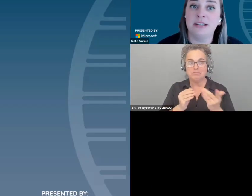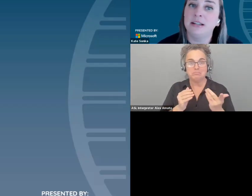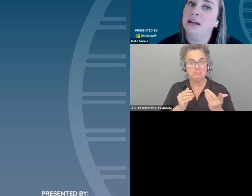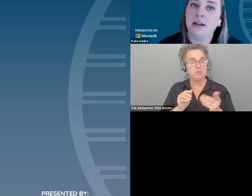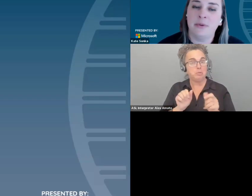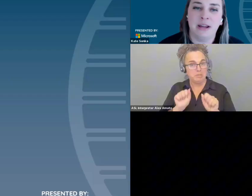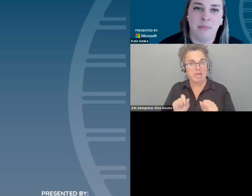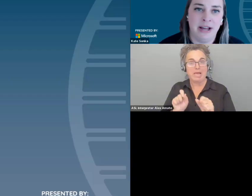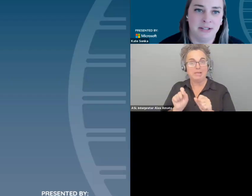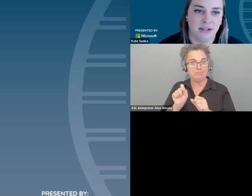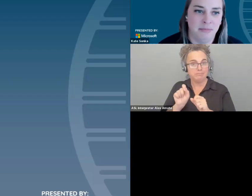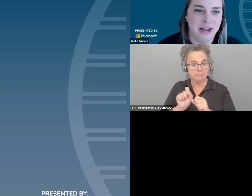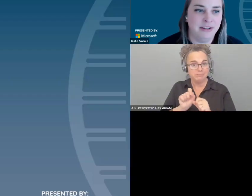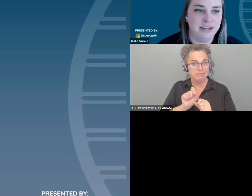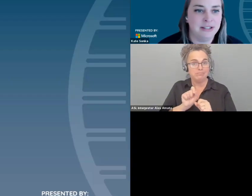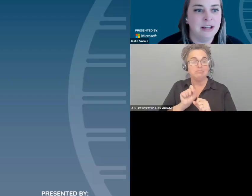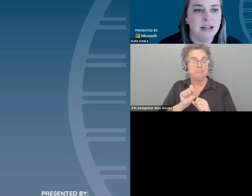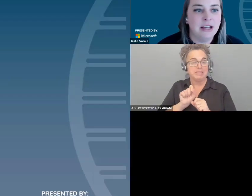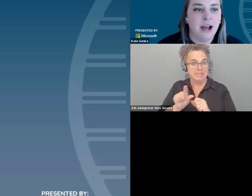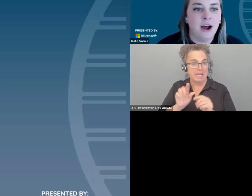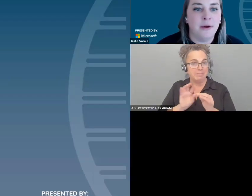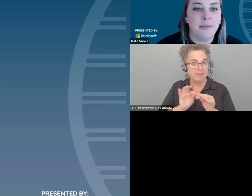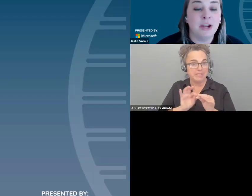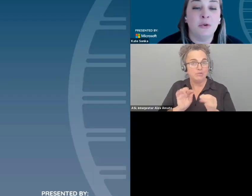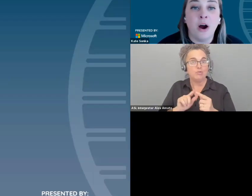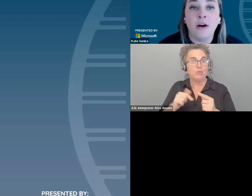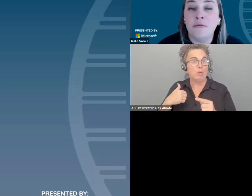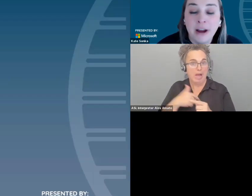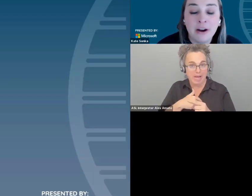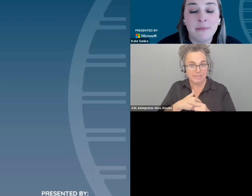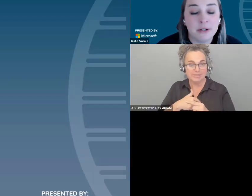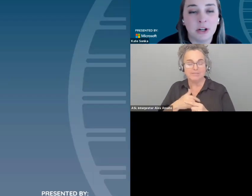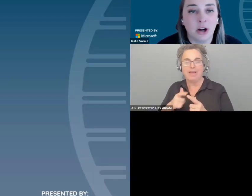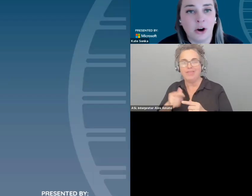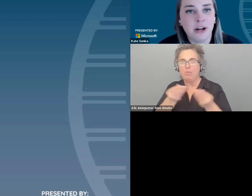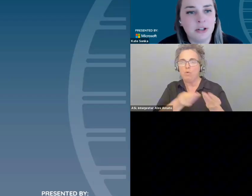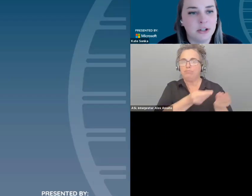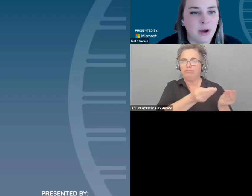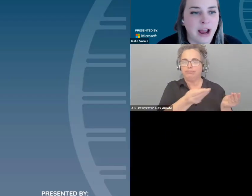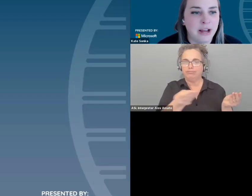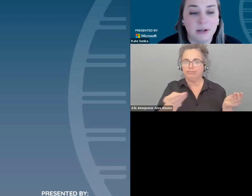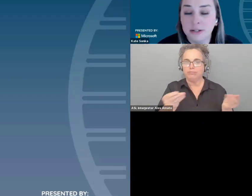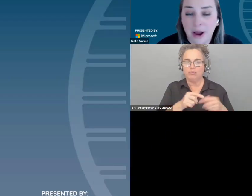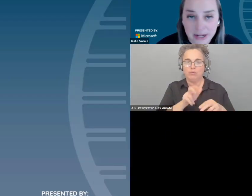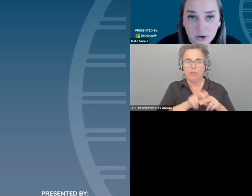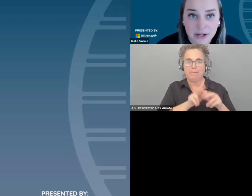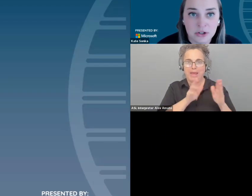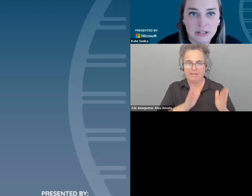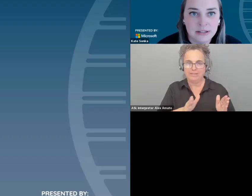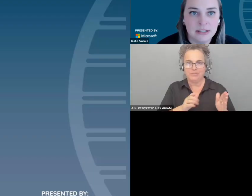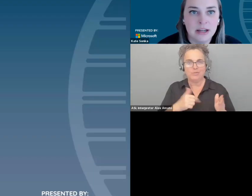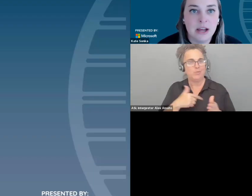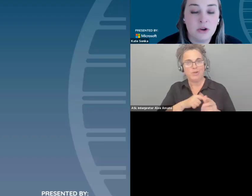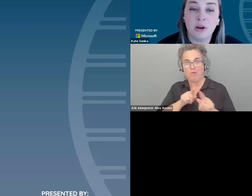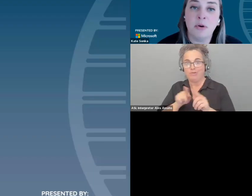to us, that we can pass to the panelists. You are very much encouraged to ask questions.